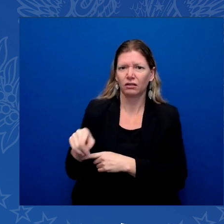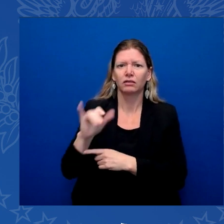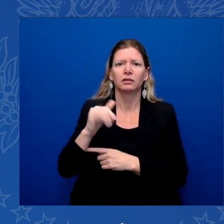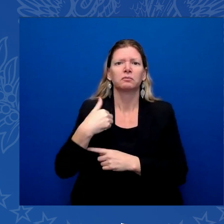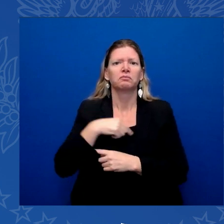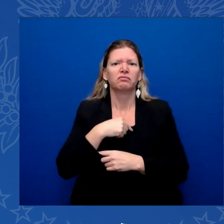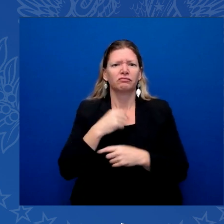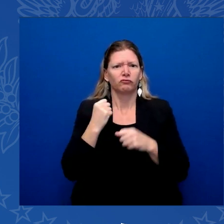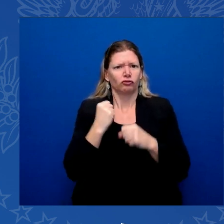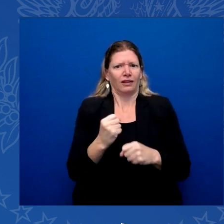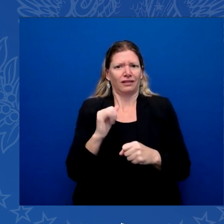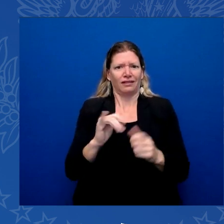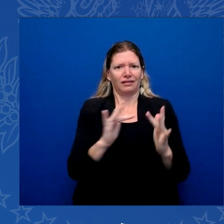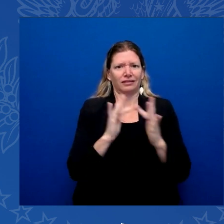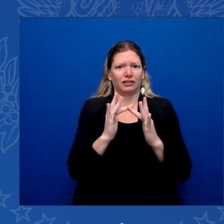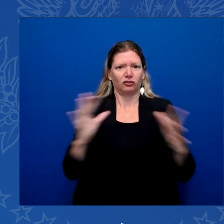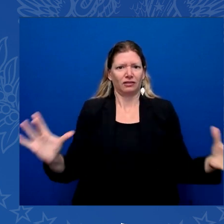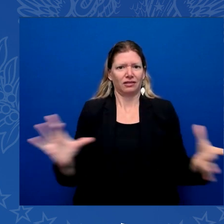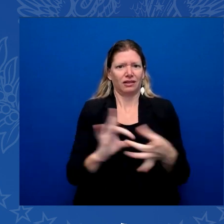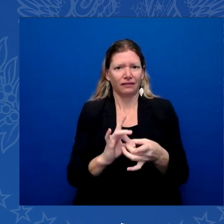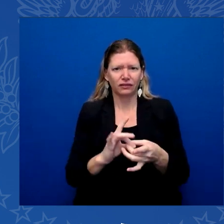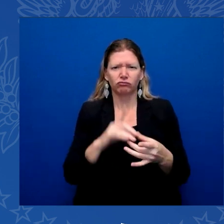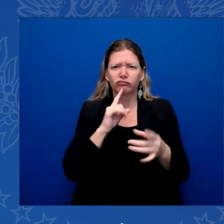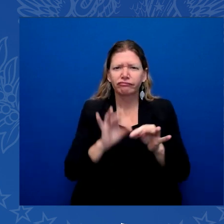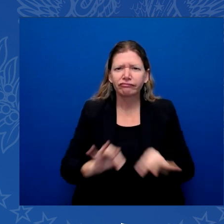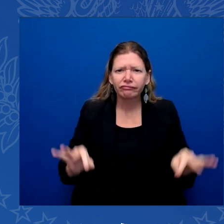between the wider Mediterranean and Asia.